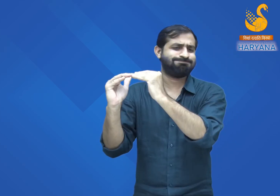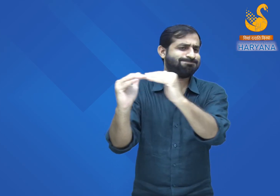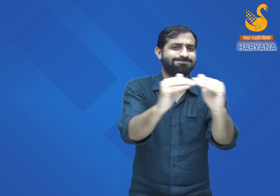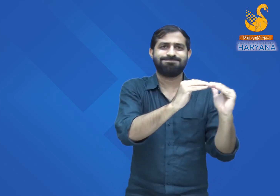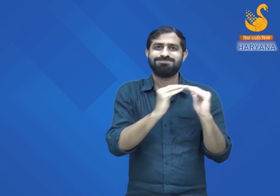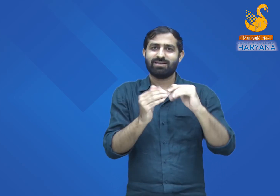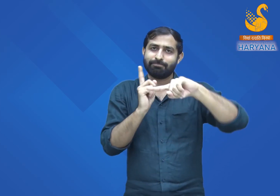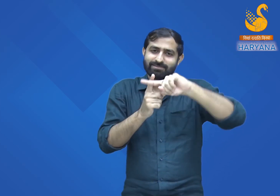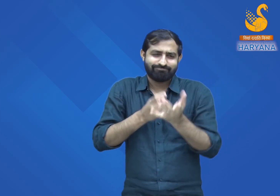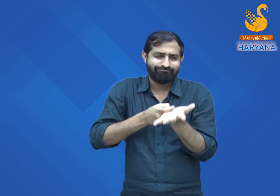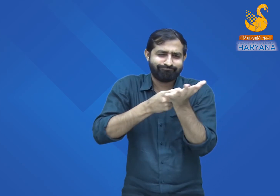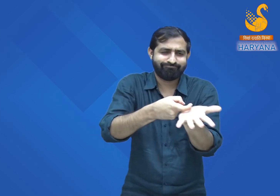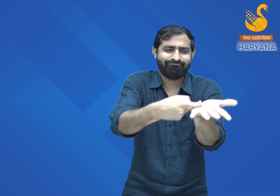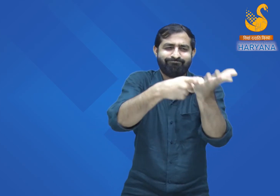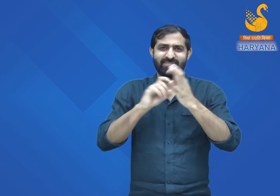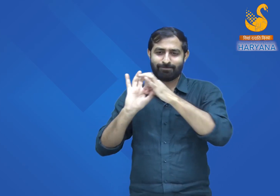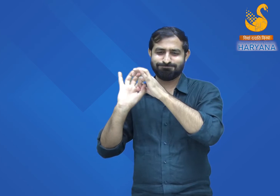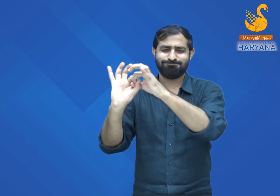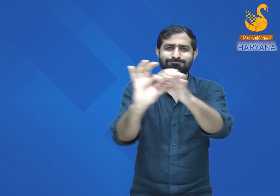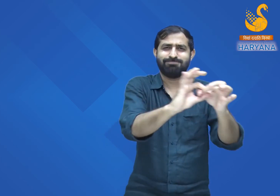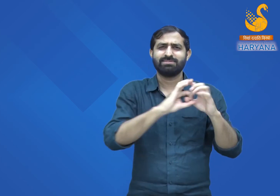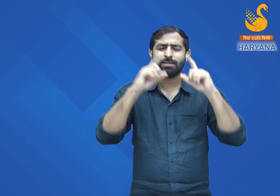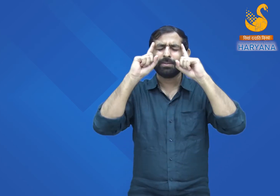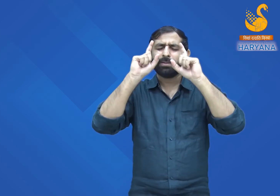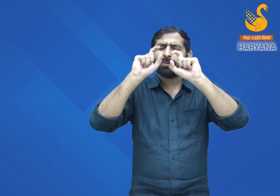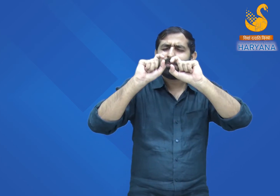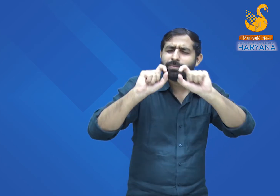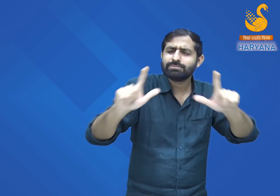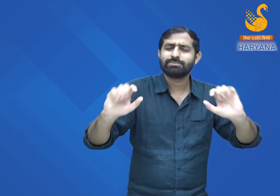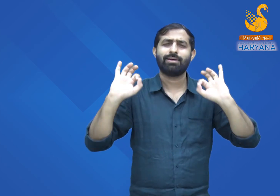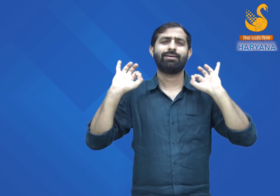All the languages should have equal status and should be respected equally.